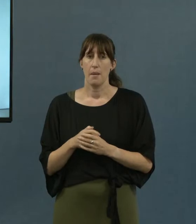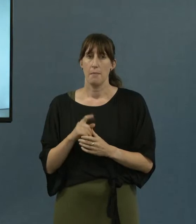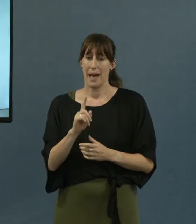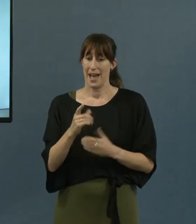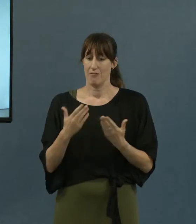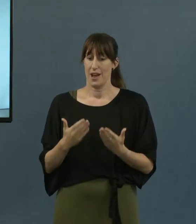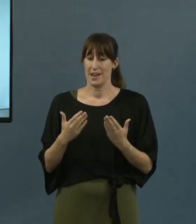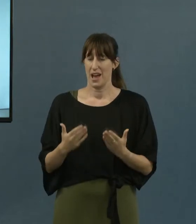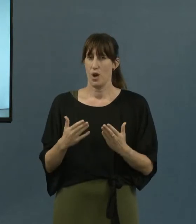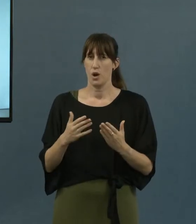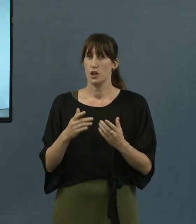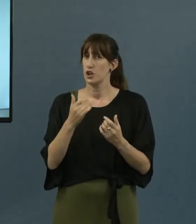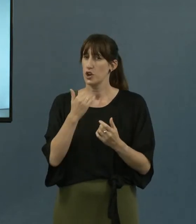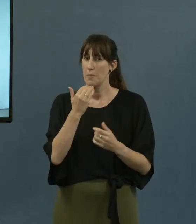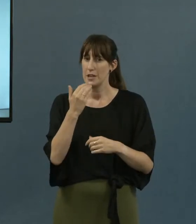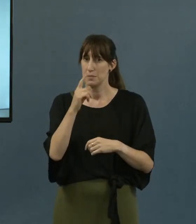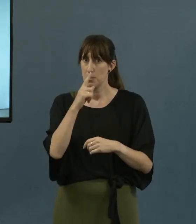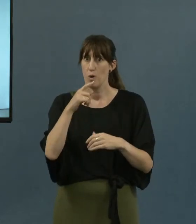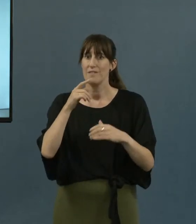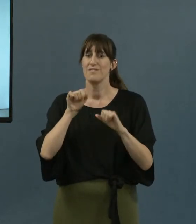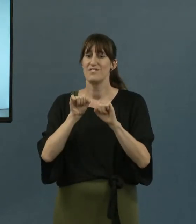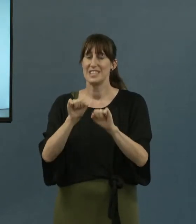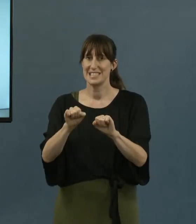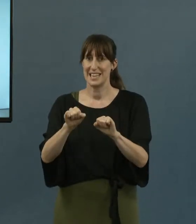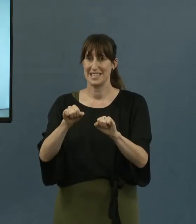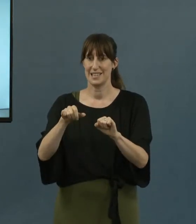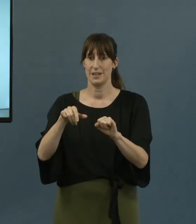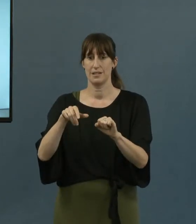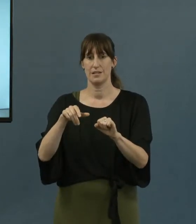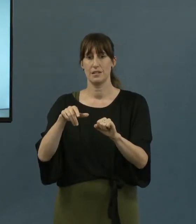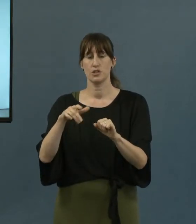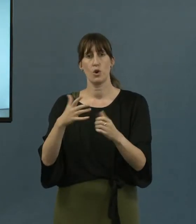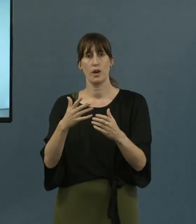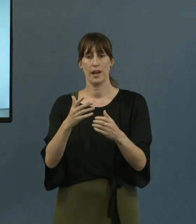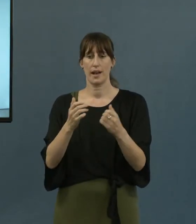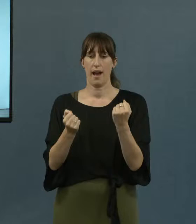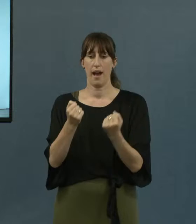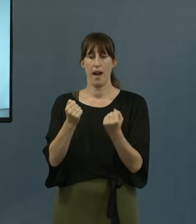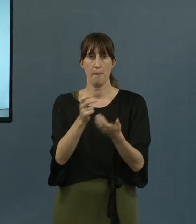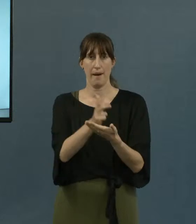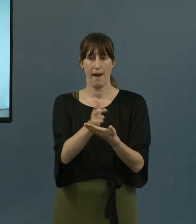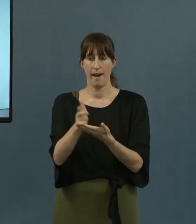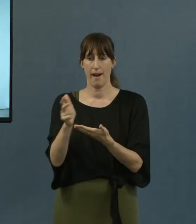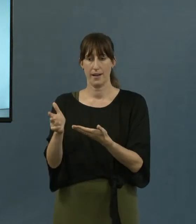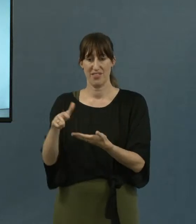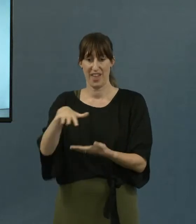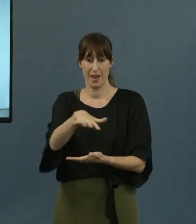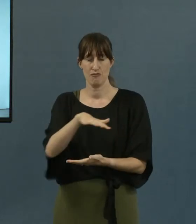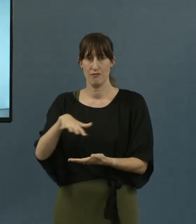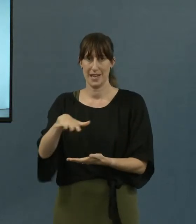spaces as a waiting room. All of this is about how we protect